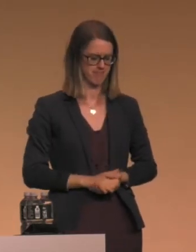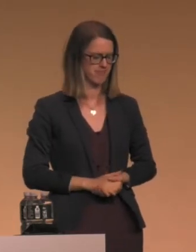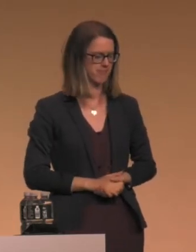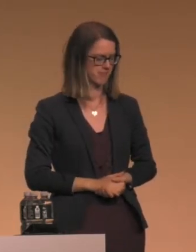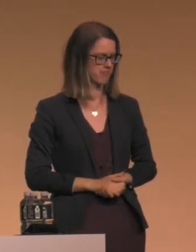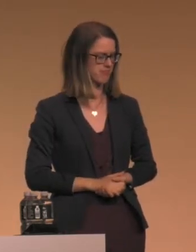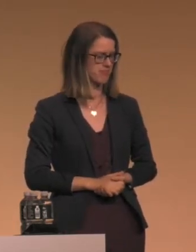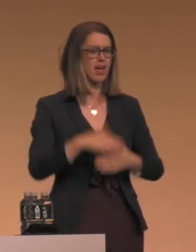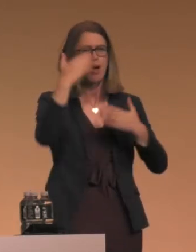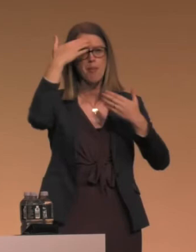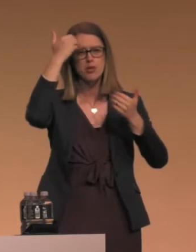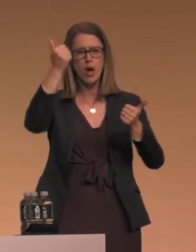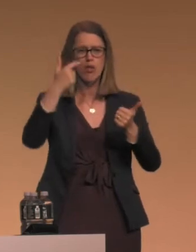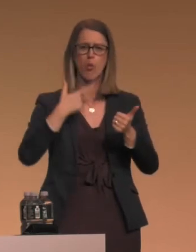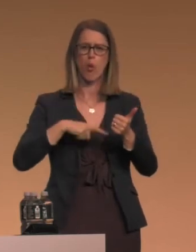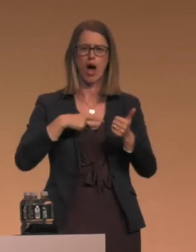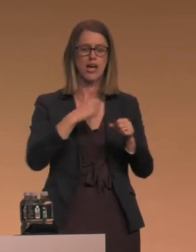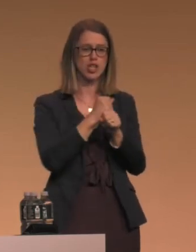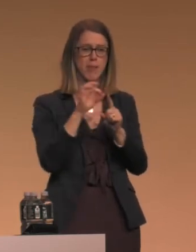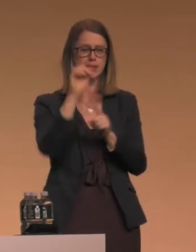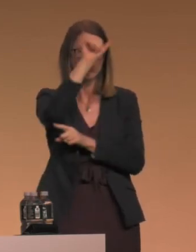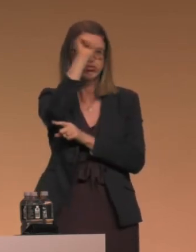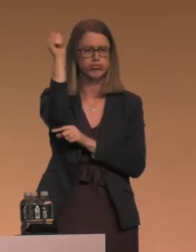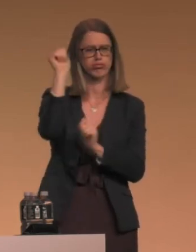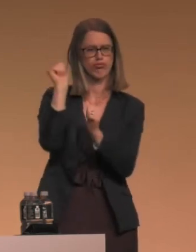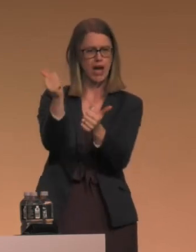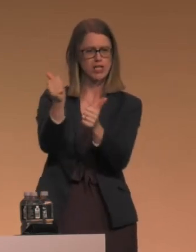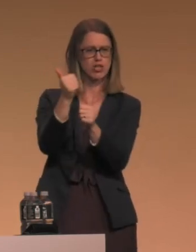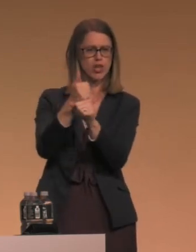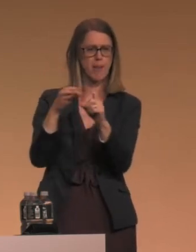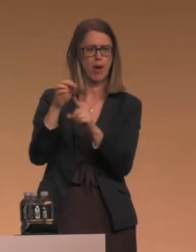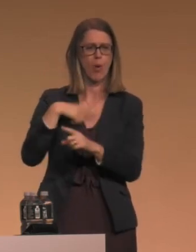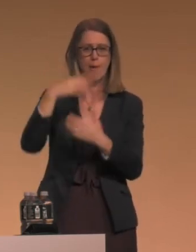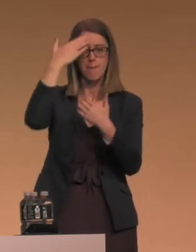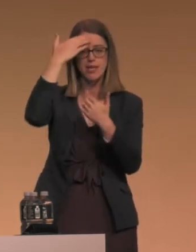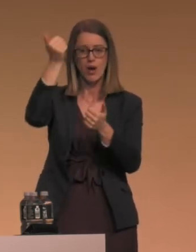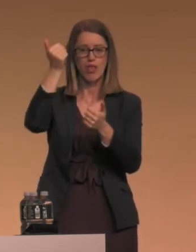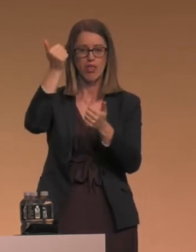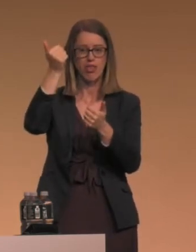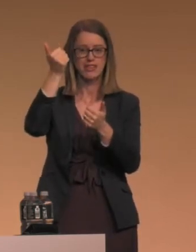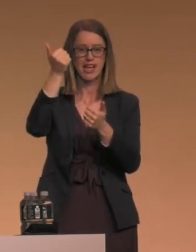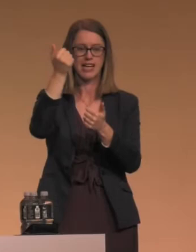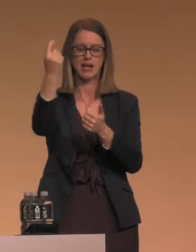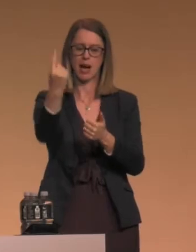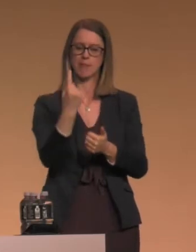So mental health-- why are GPs so good at it? Mental health never turns up in isolation.